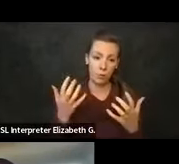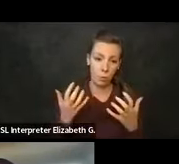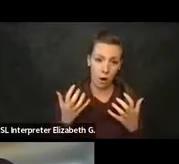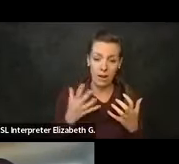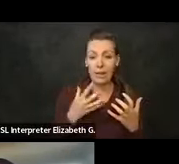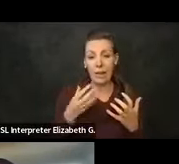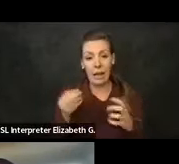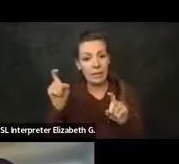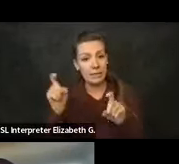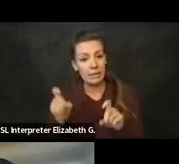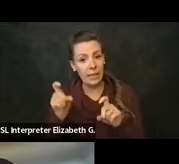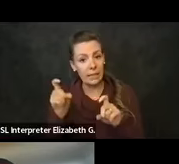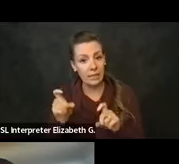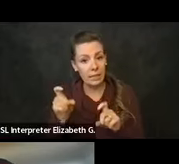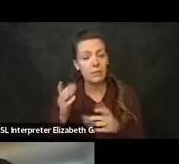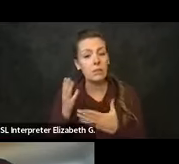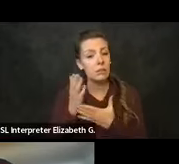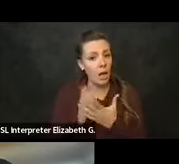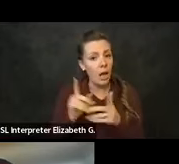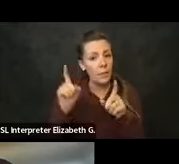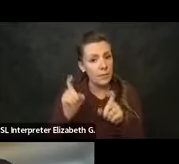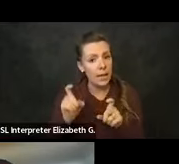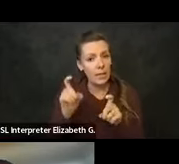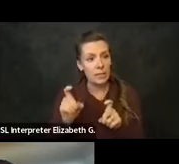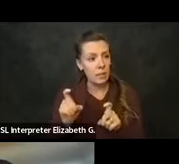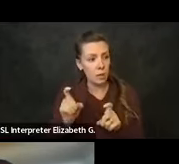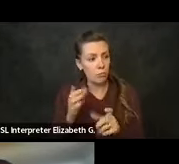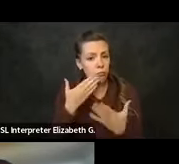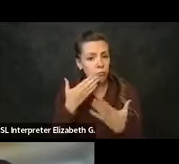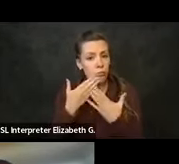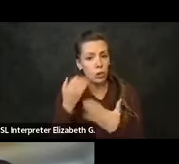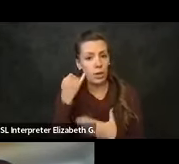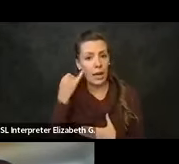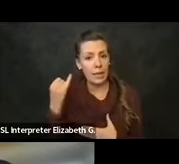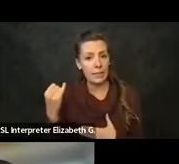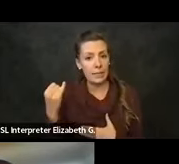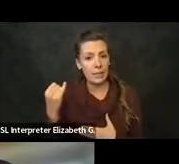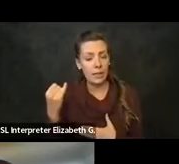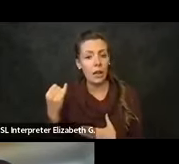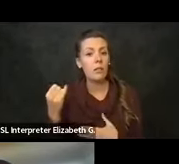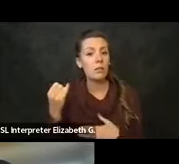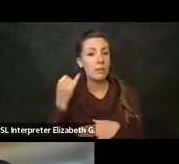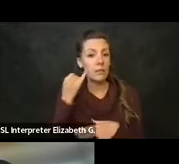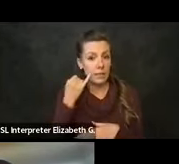some travelers getting tested is just a safe precaution to take it to take. If you're going to be gathering people